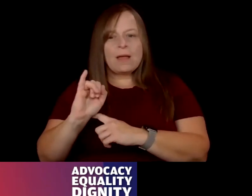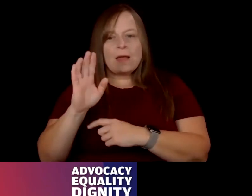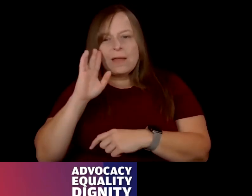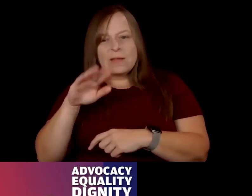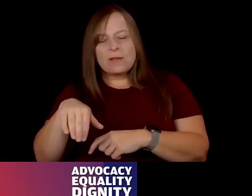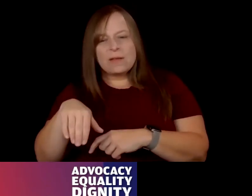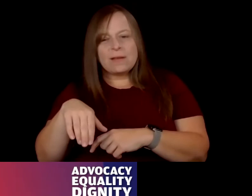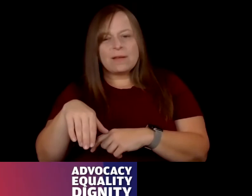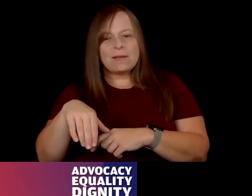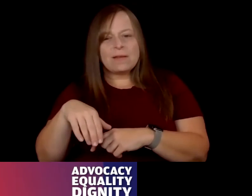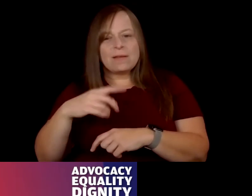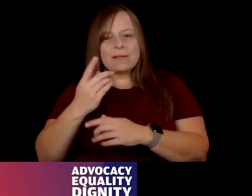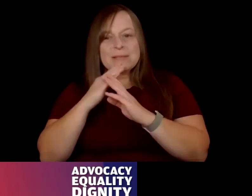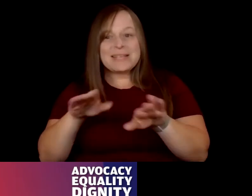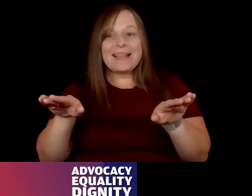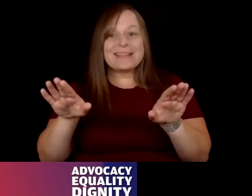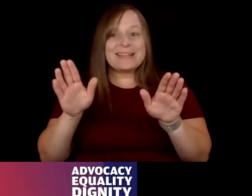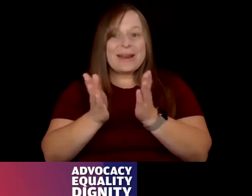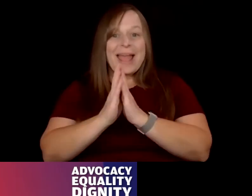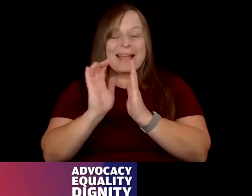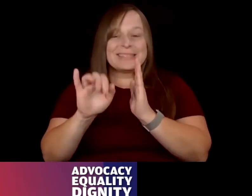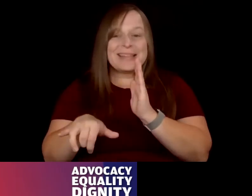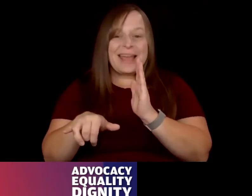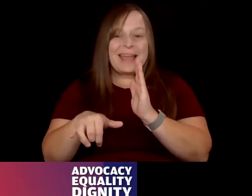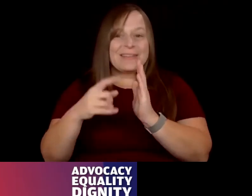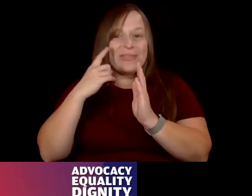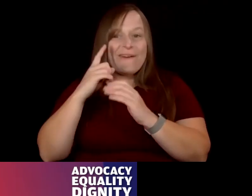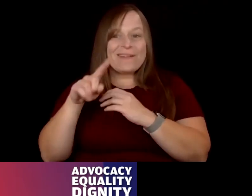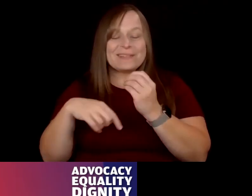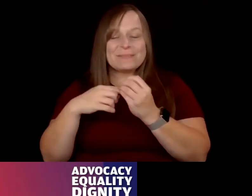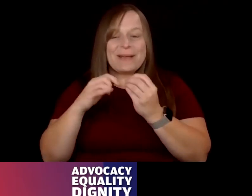Figured since there was some silence, I'd at least ask that, if there's some thoughts that folks could share.